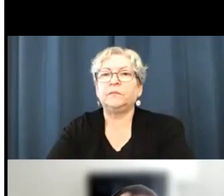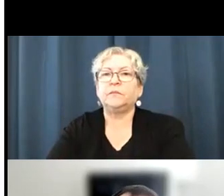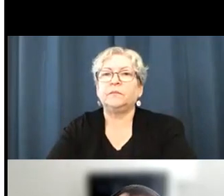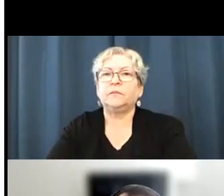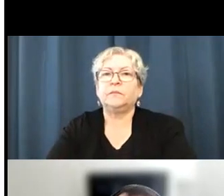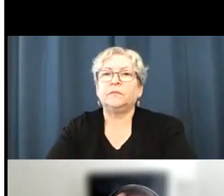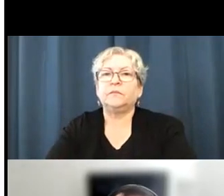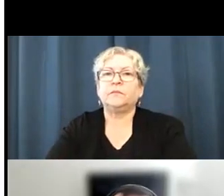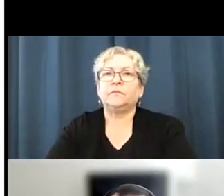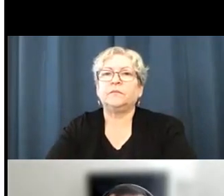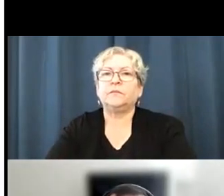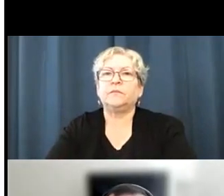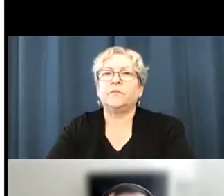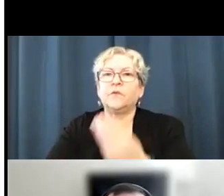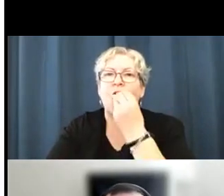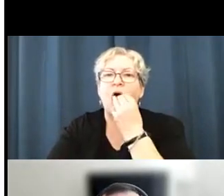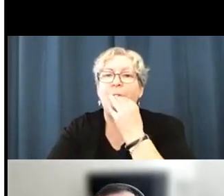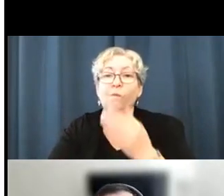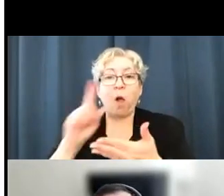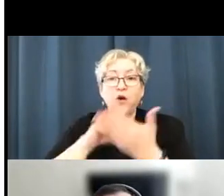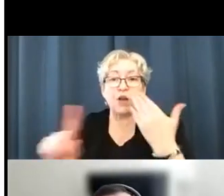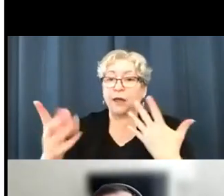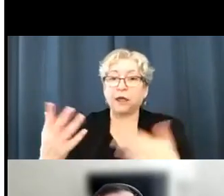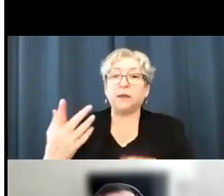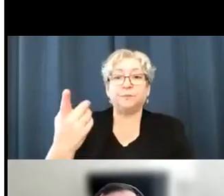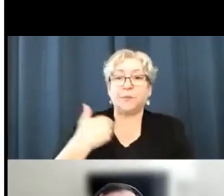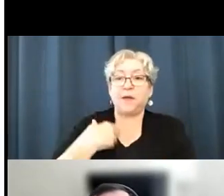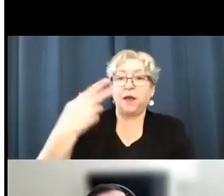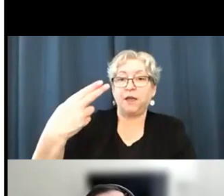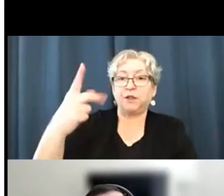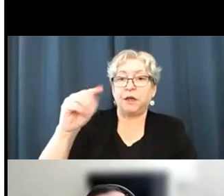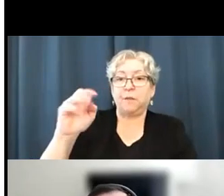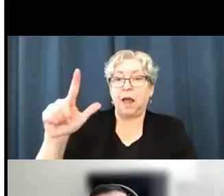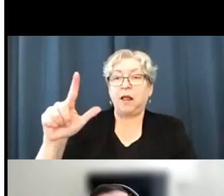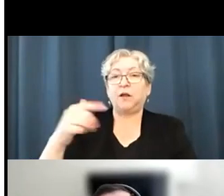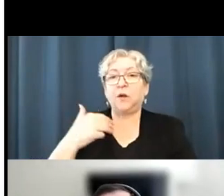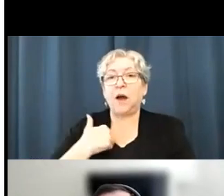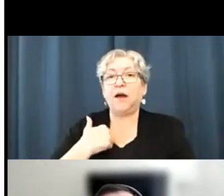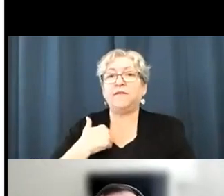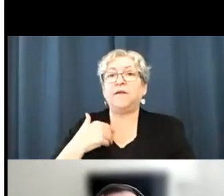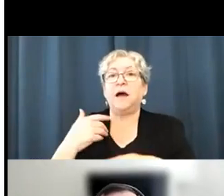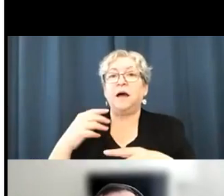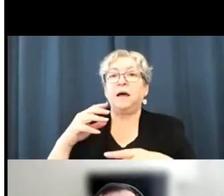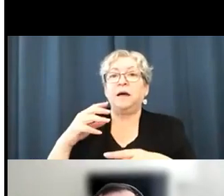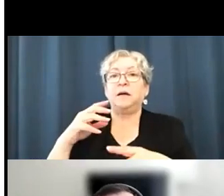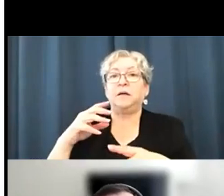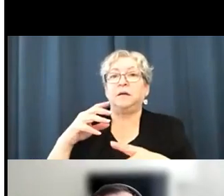Basically, if you're using HTML, you'll have a hex code, you can put the foreground and the background color contrast checker and it's gonna spit out a number.